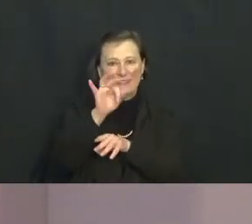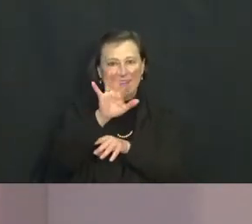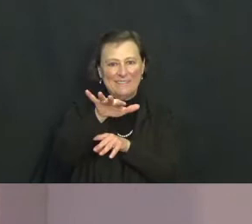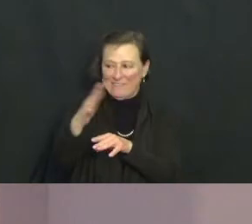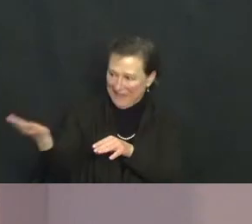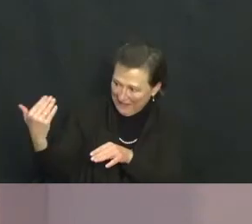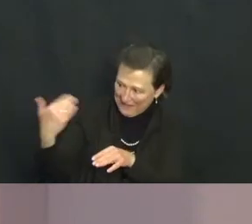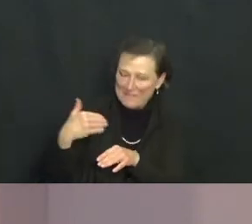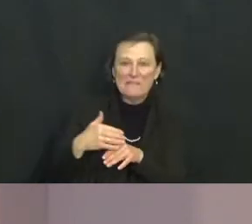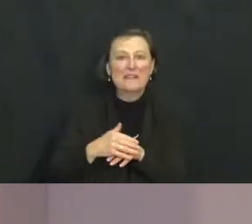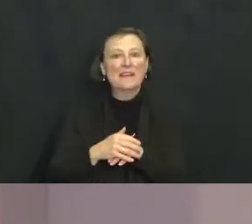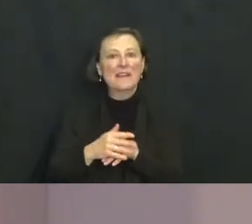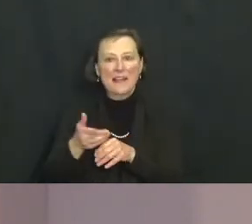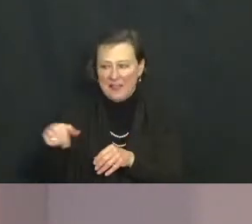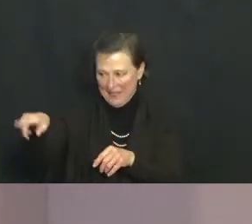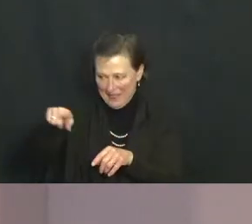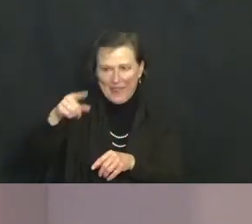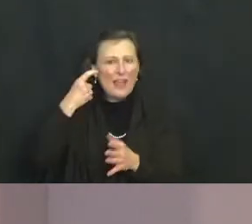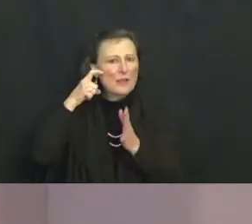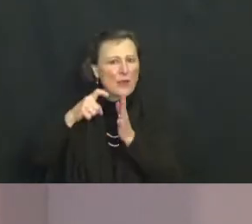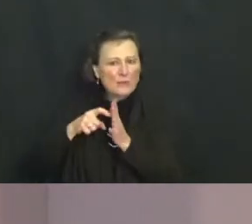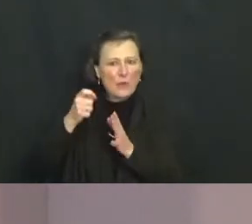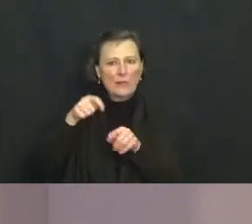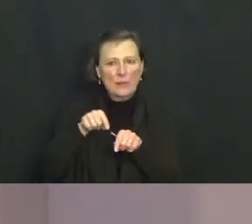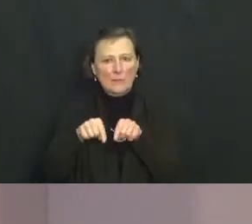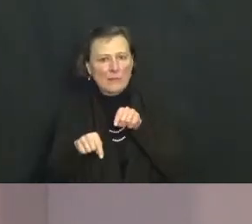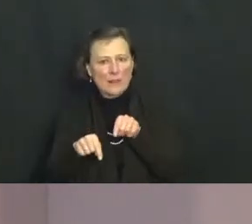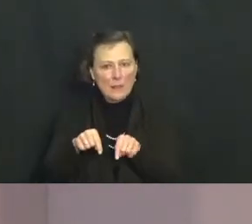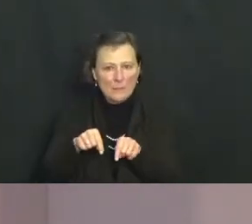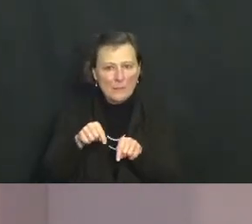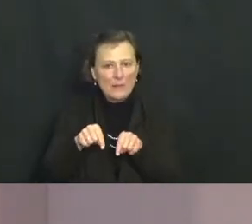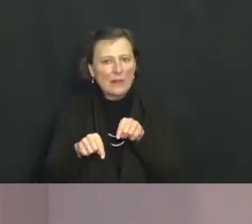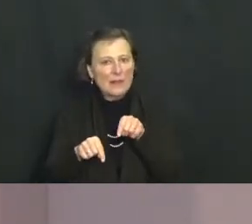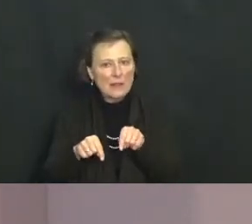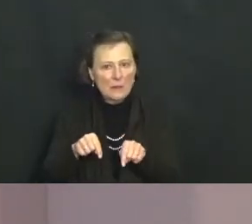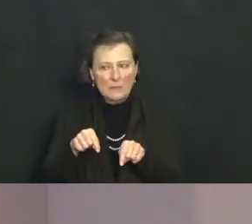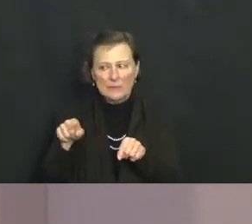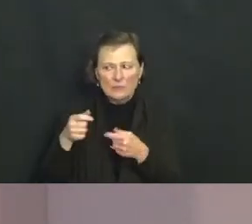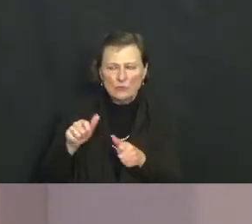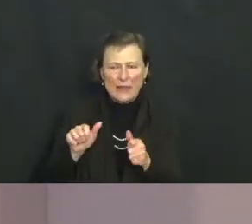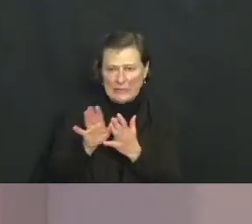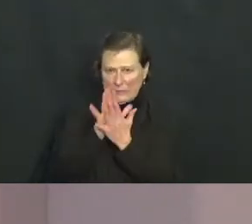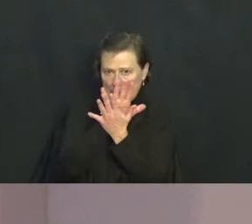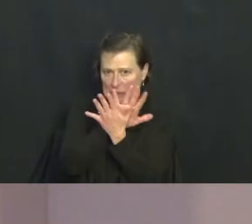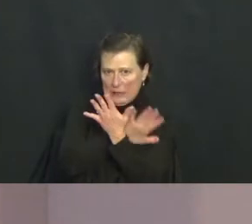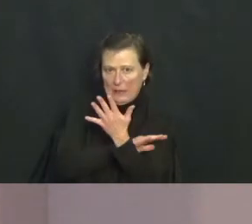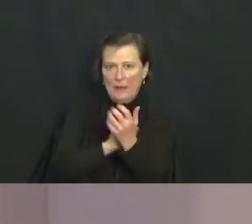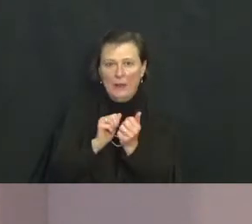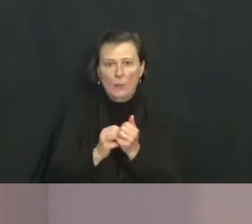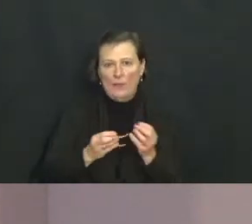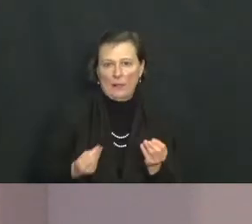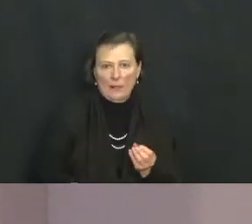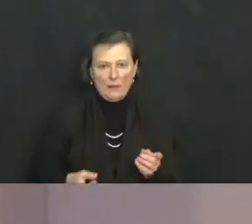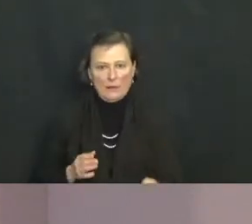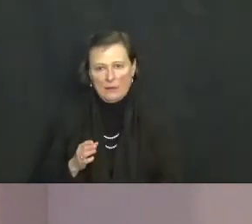They noticed his slight limp, that he tried to disguise with a doo-wop walk.